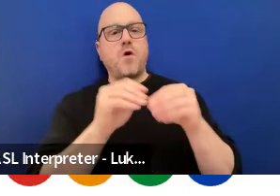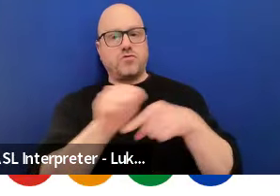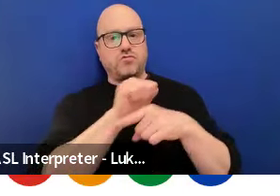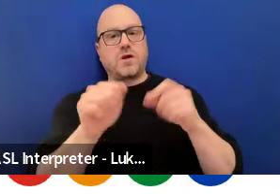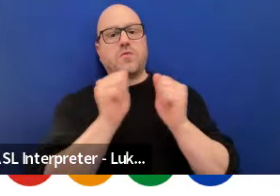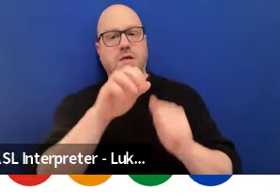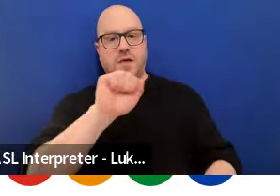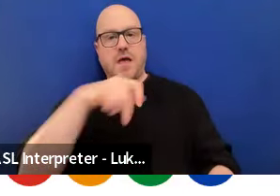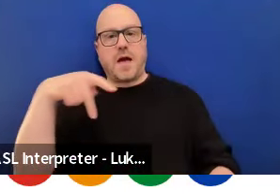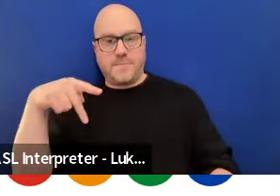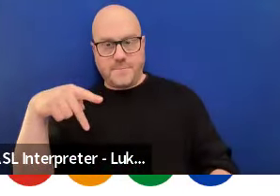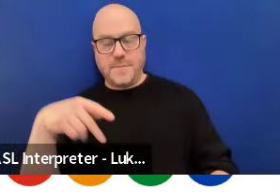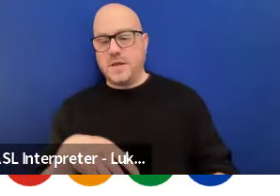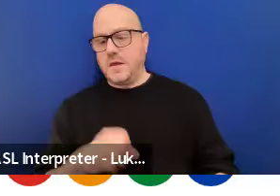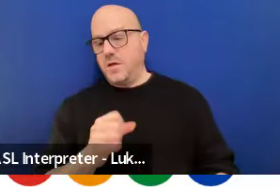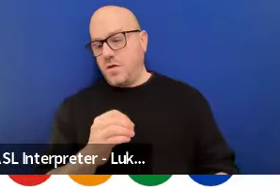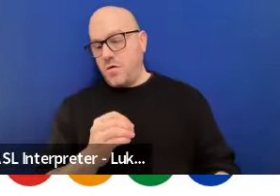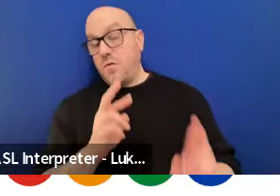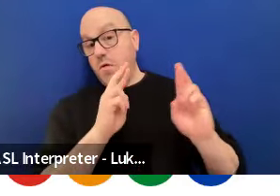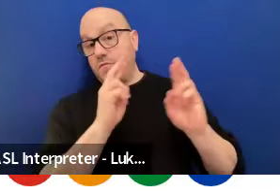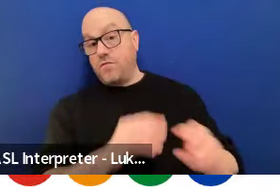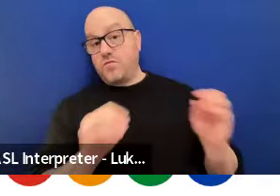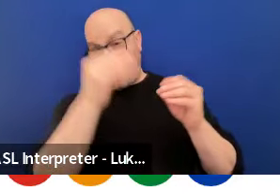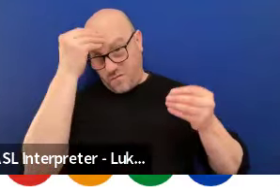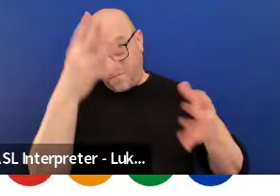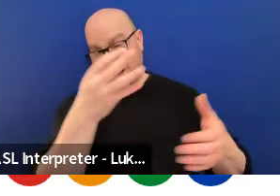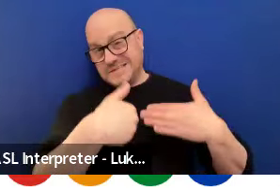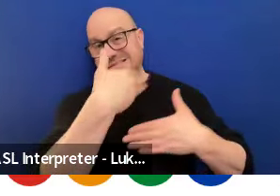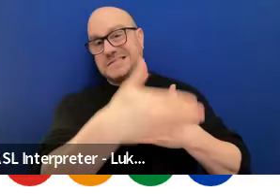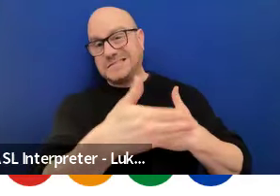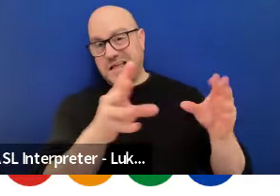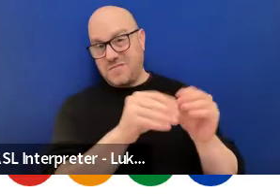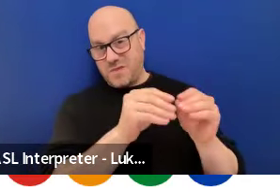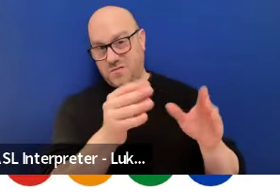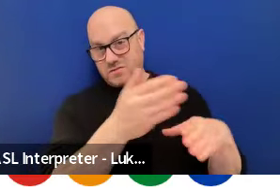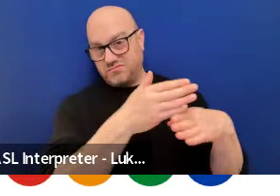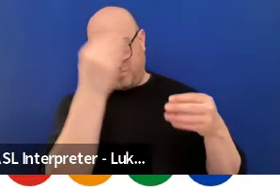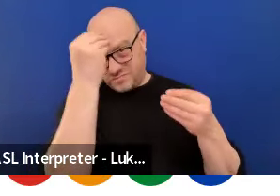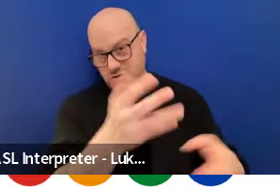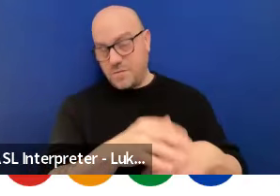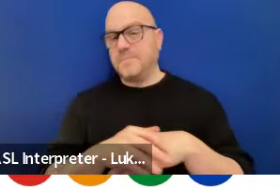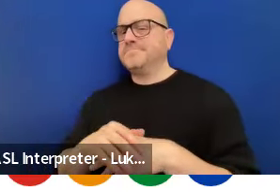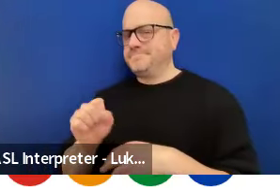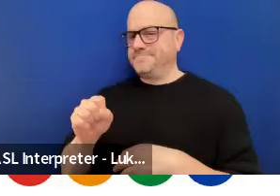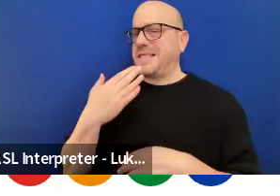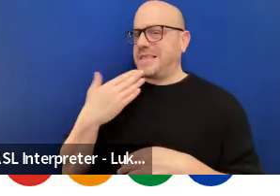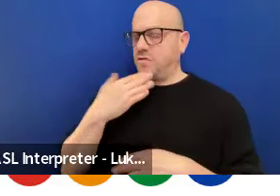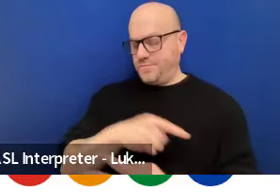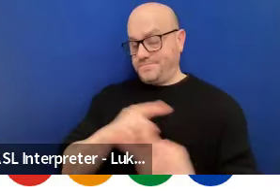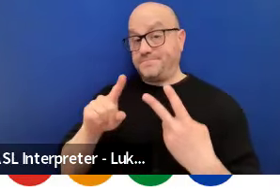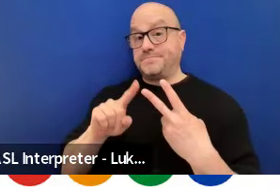WE ARE WORKING WITH THE MOBILITY CENTER TO OFFER ADDITIONAL APP TRAINING. HOPEFULLY, WE CAN HAVE MORE INFORMATION TO SHARE ABOUT THAT